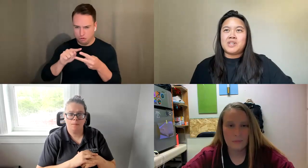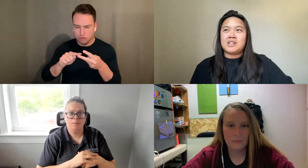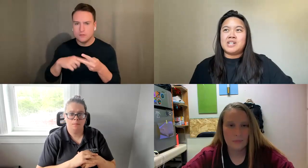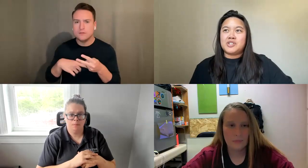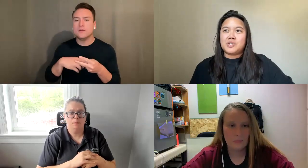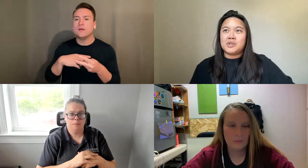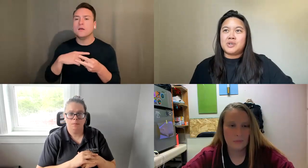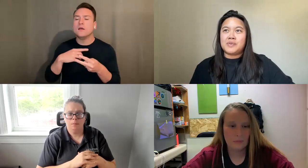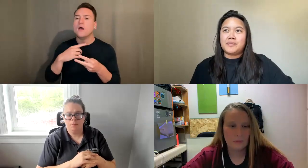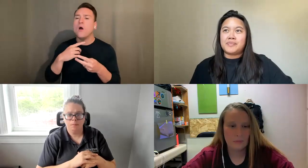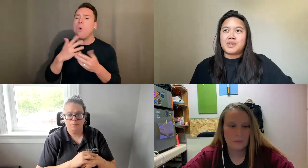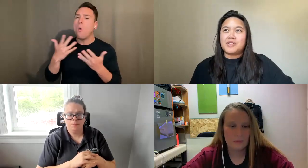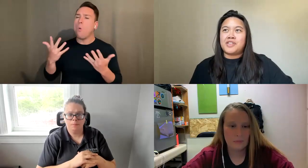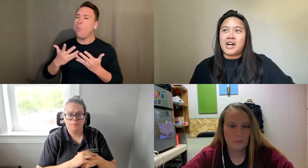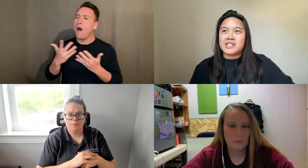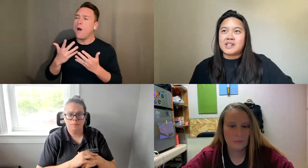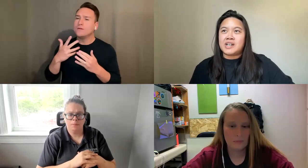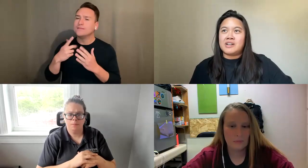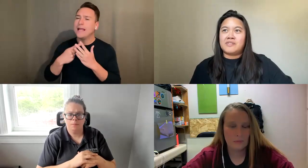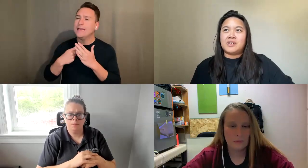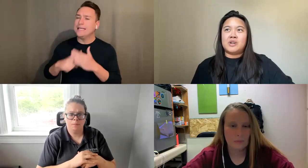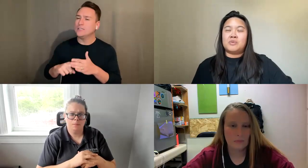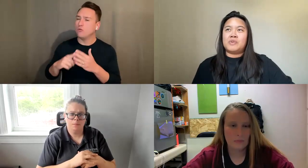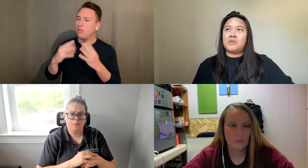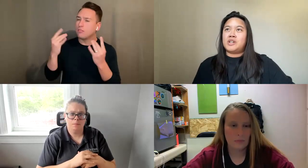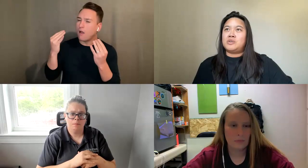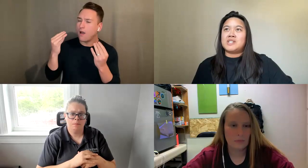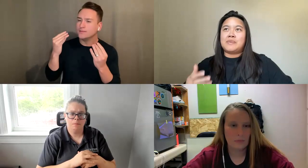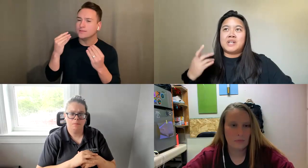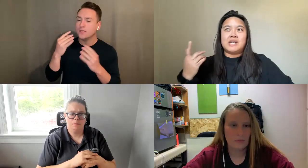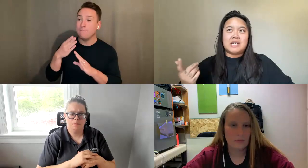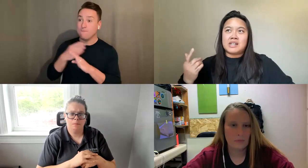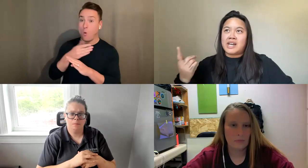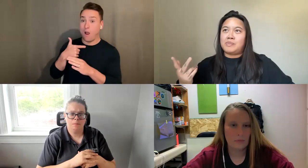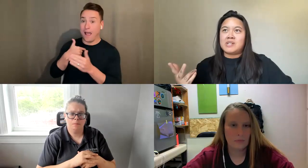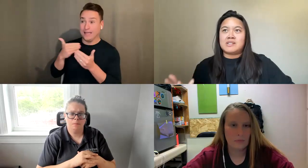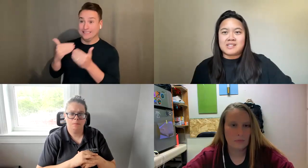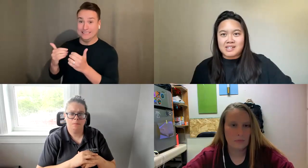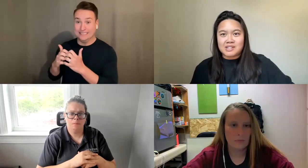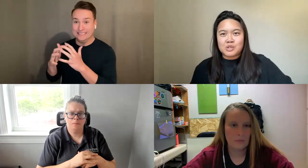were the initial thoughts of, you know, before I do this I'm going to need A, b, and C, do